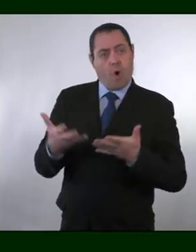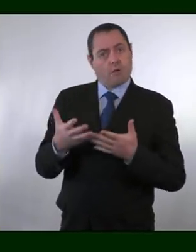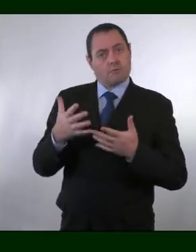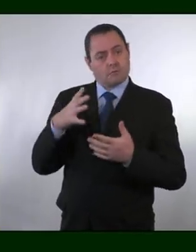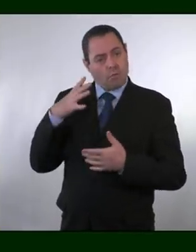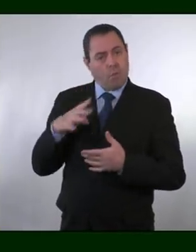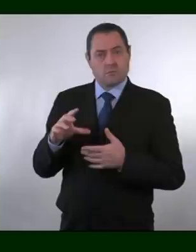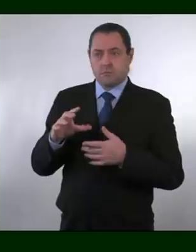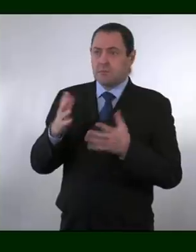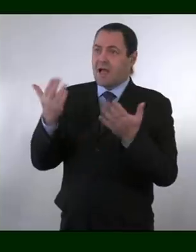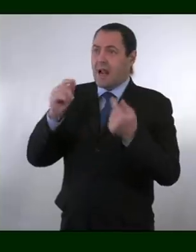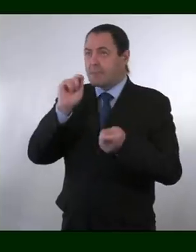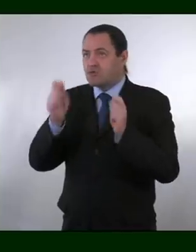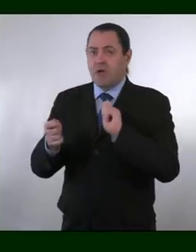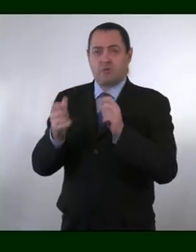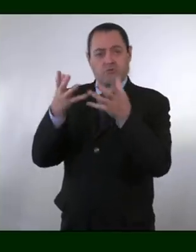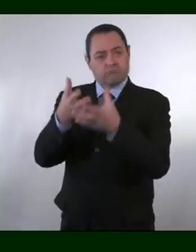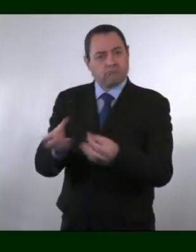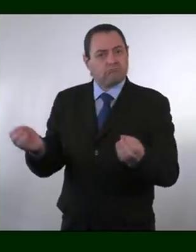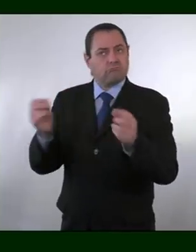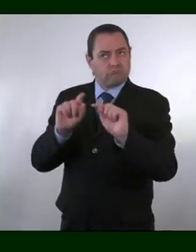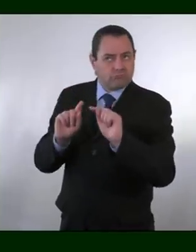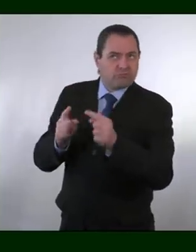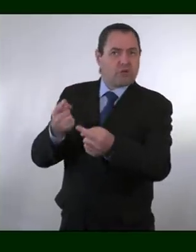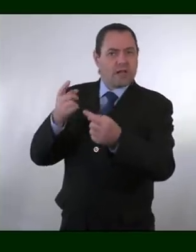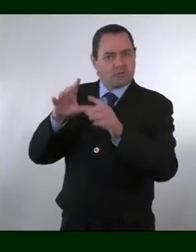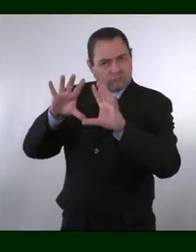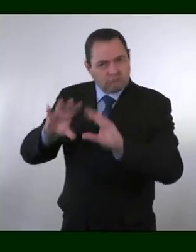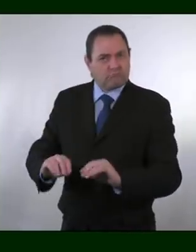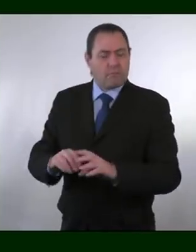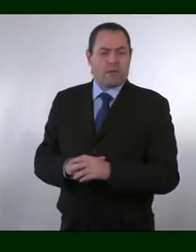climate change. The investment we are making, whether through official development assistance or